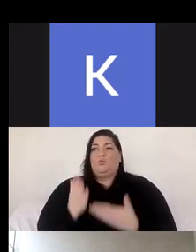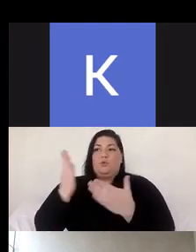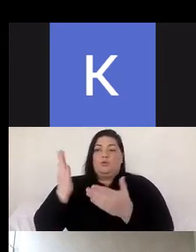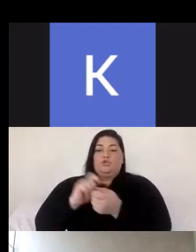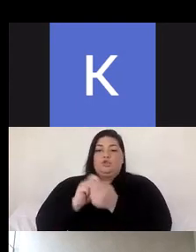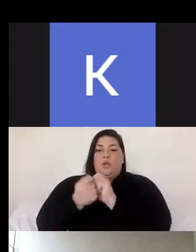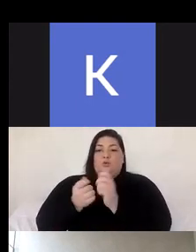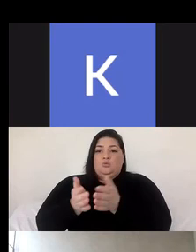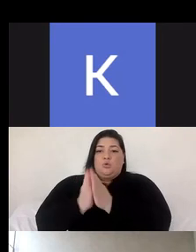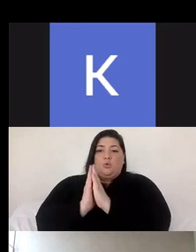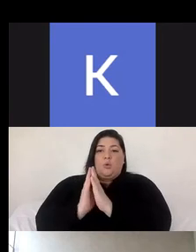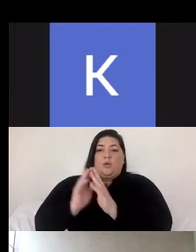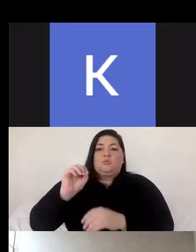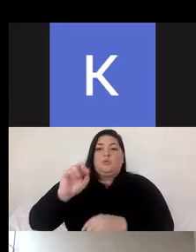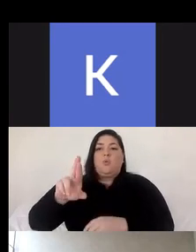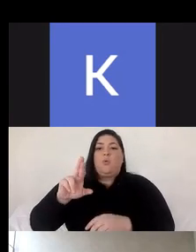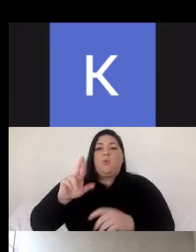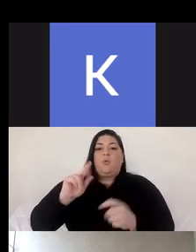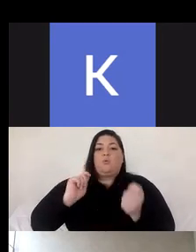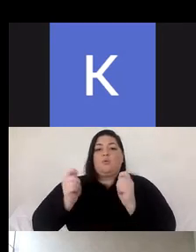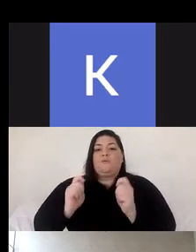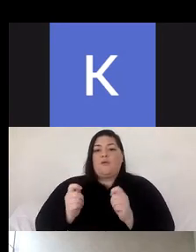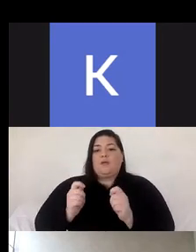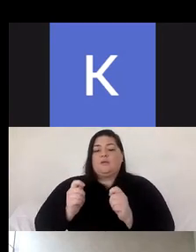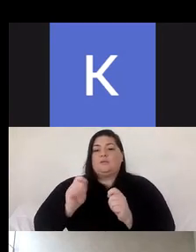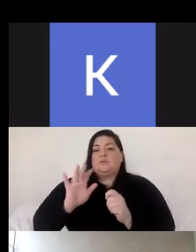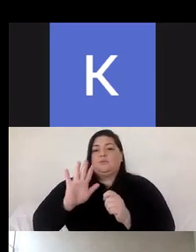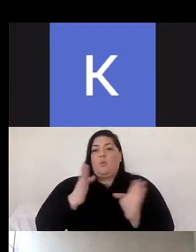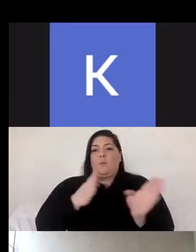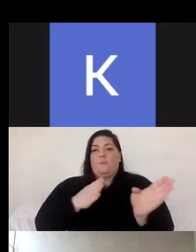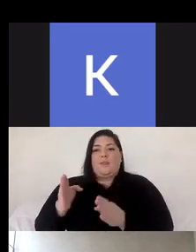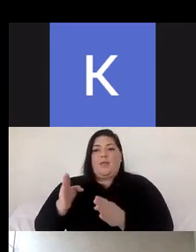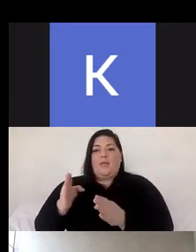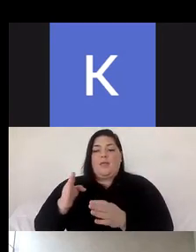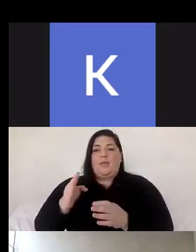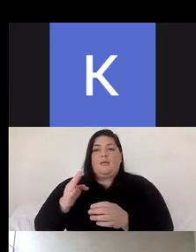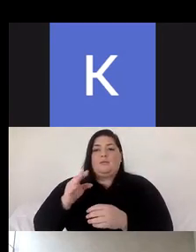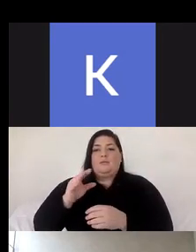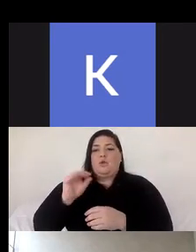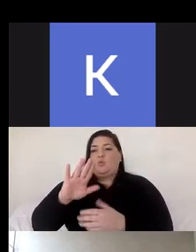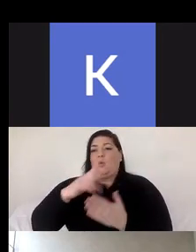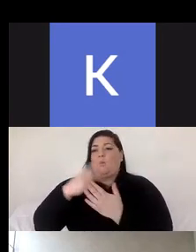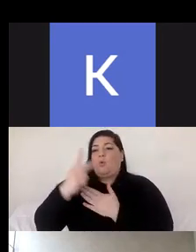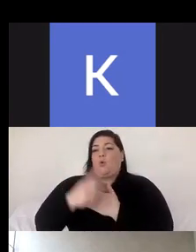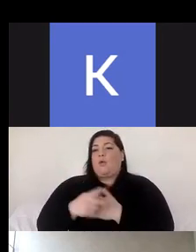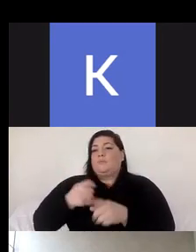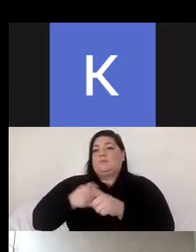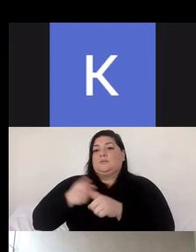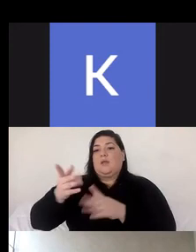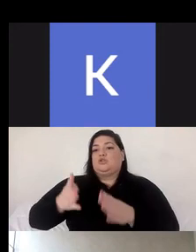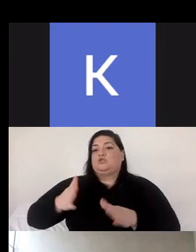on revising your strategic plan, and your program specialist has not yet signed off on it, then